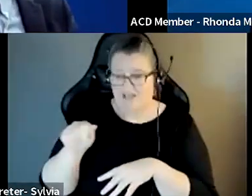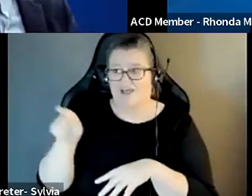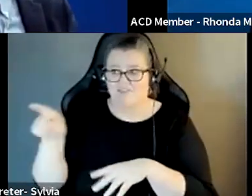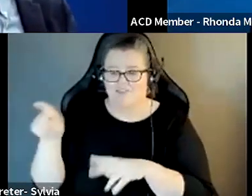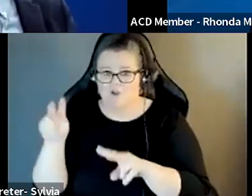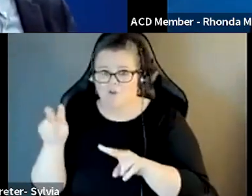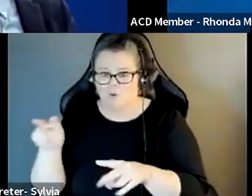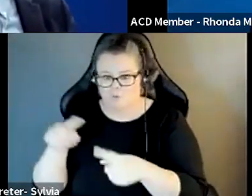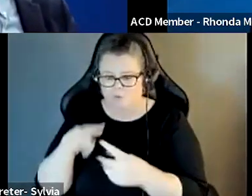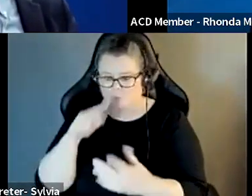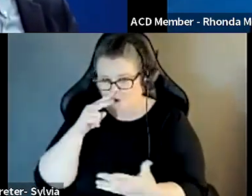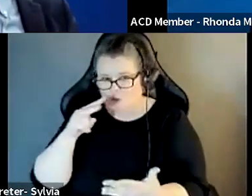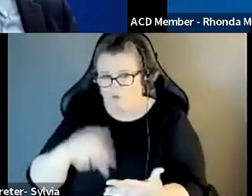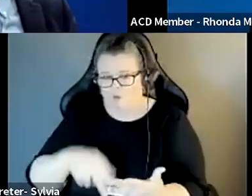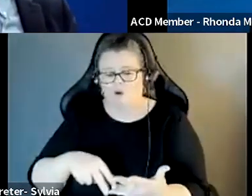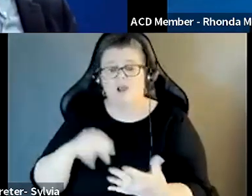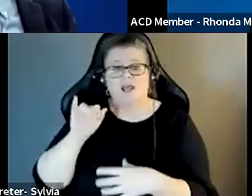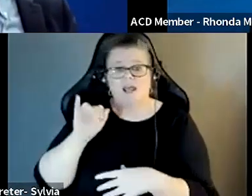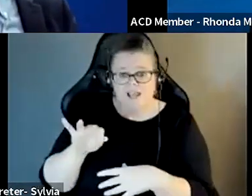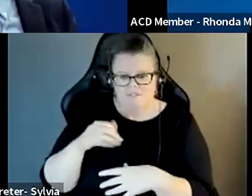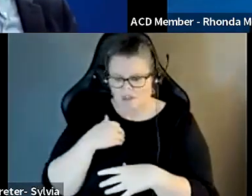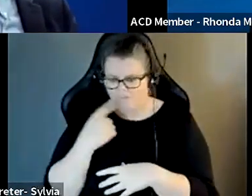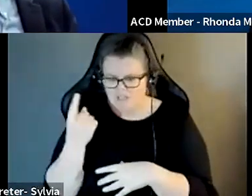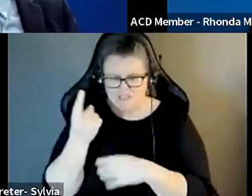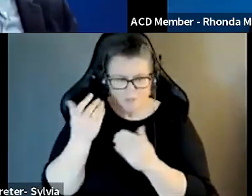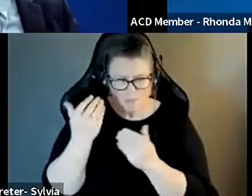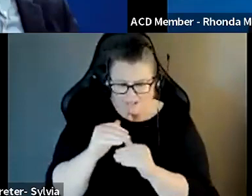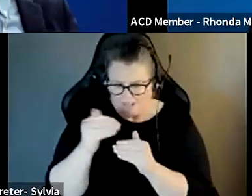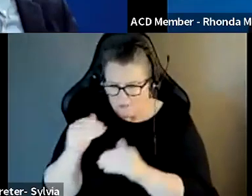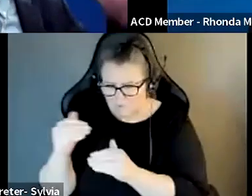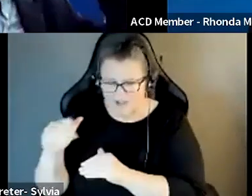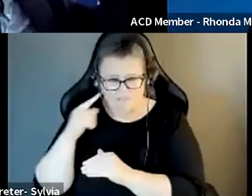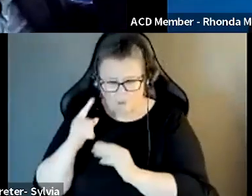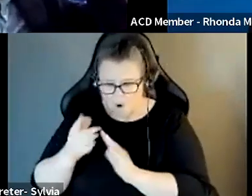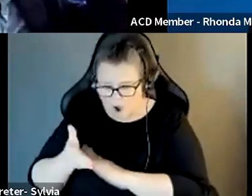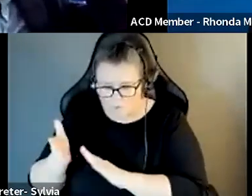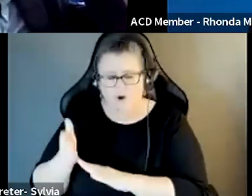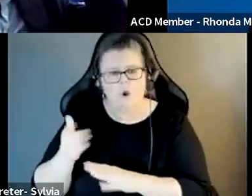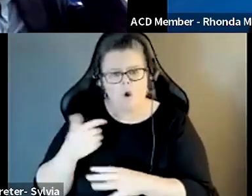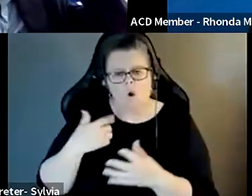And so if there are limitations in it in terms of operation, we certainly want to do it, but I think we're going to try